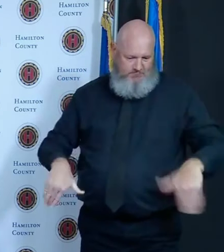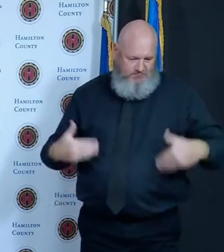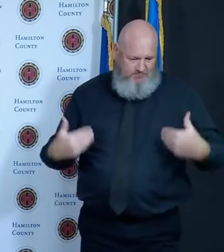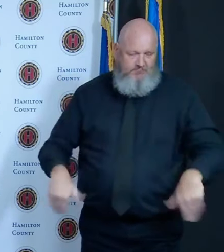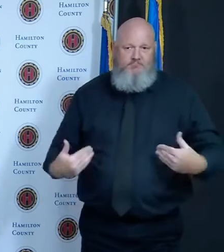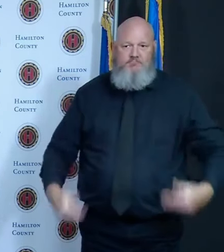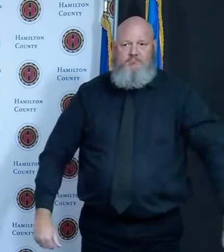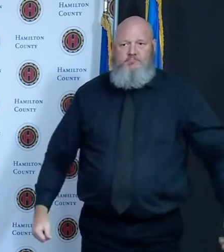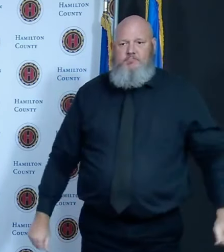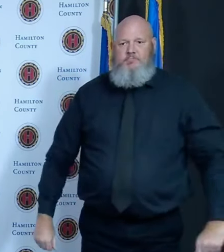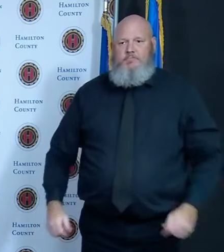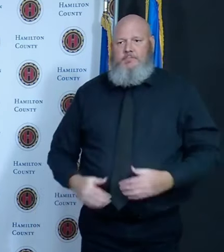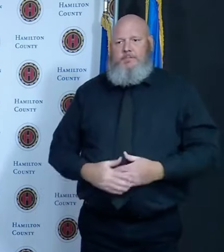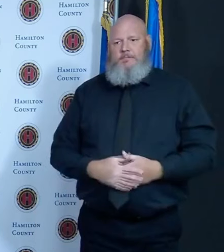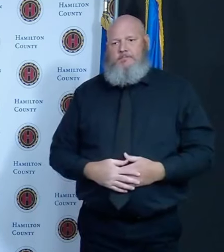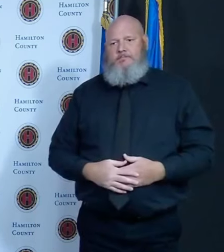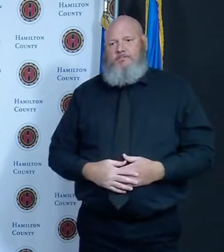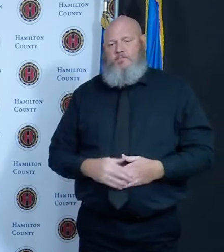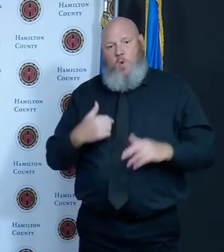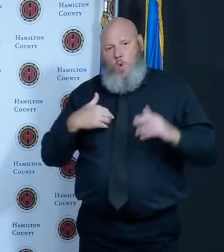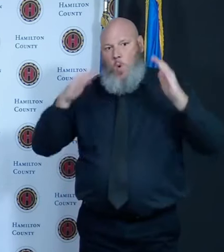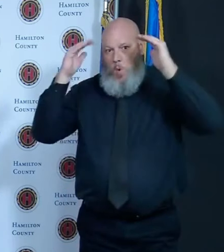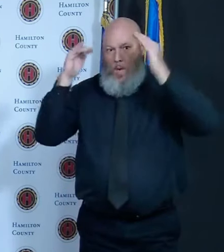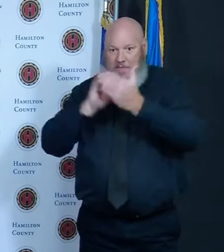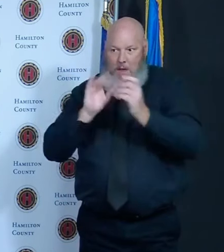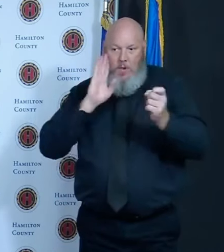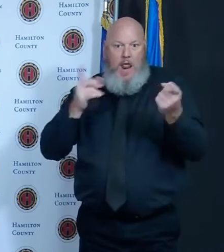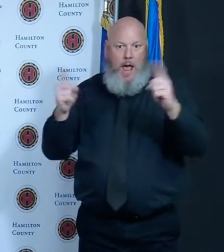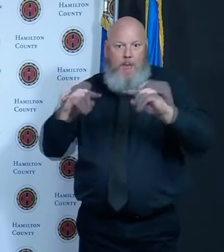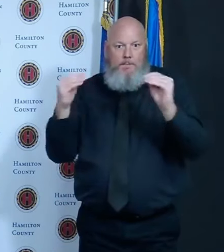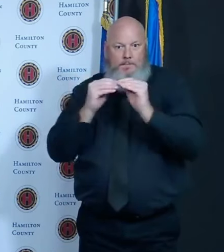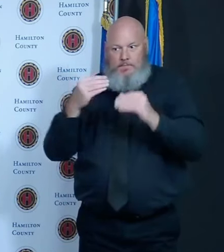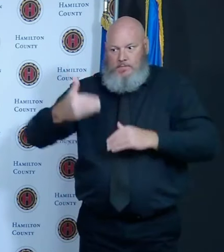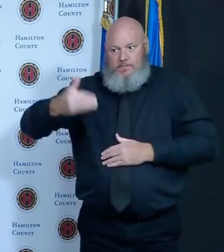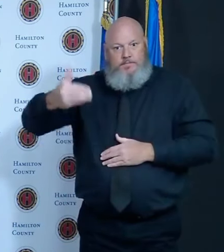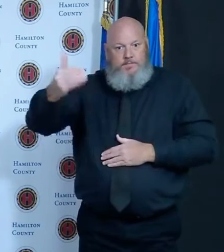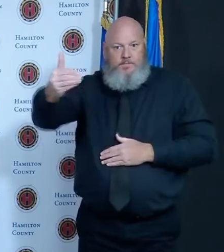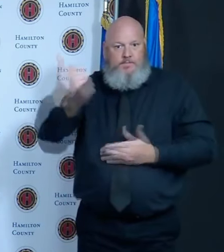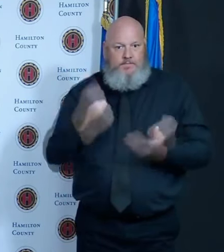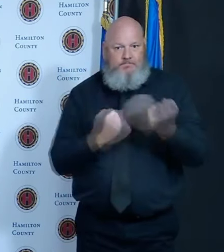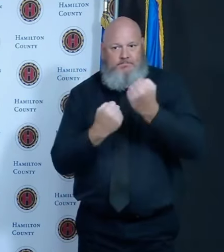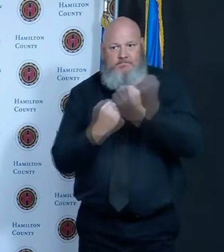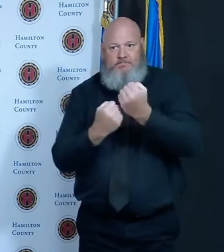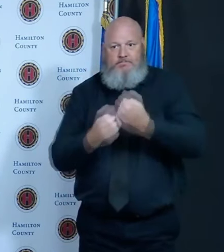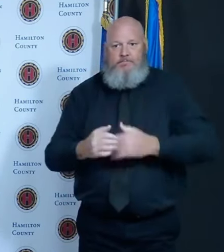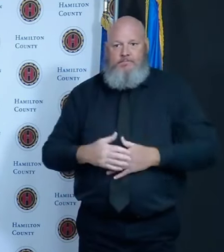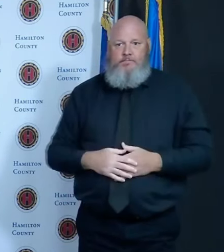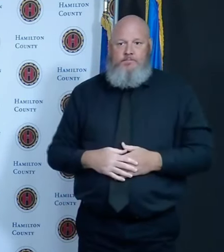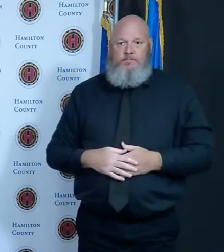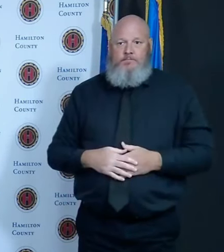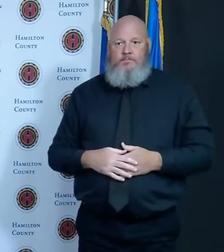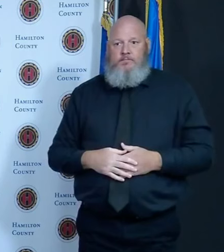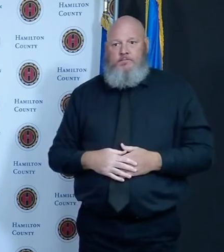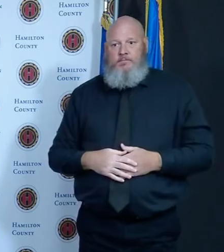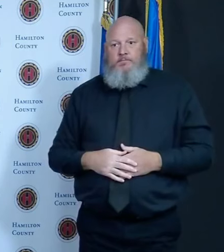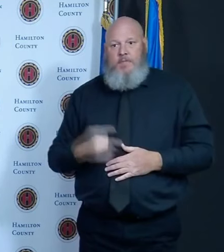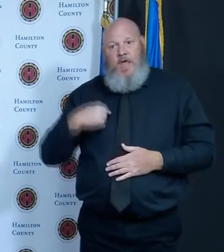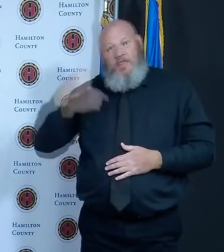the my office the money was gone so that's the good news right the people want to do this but I'll let you know I'll call Steve Leeper and let you know